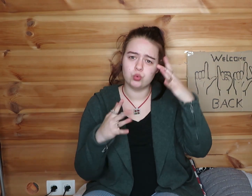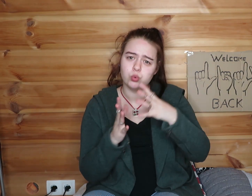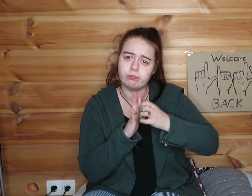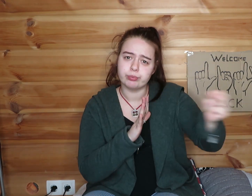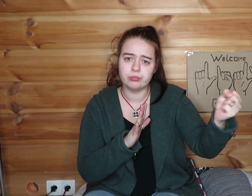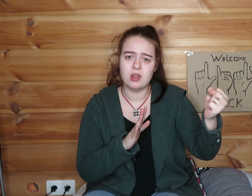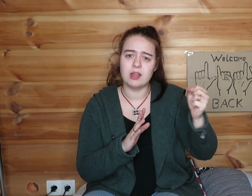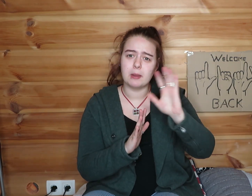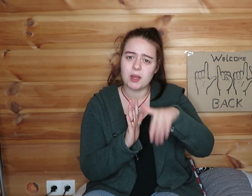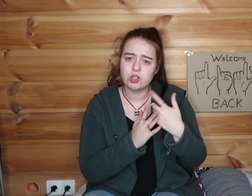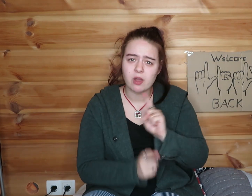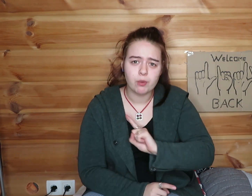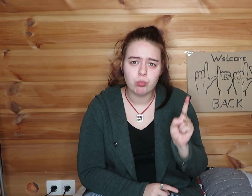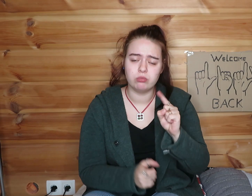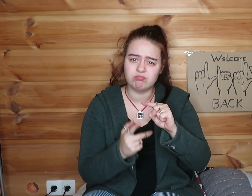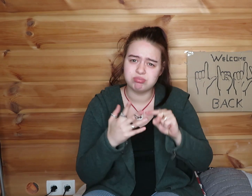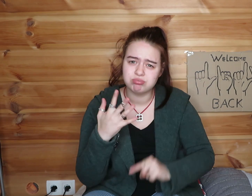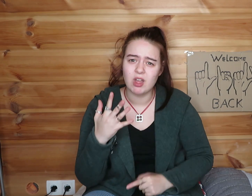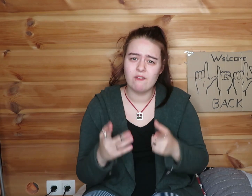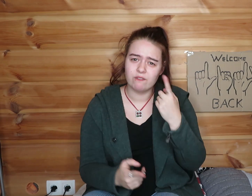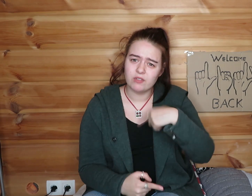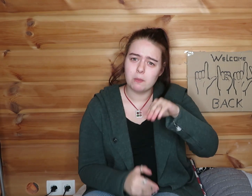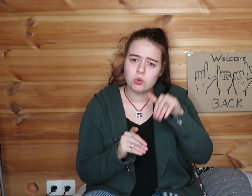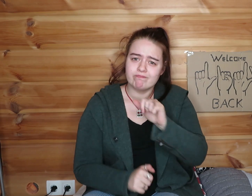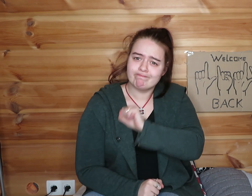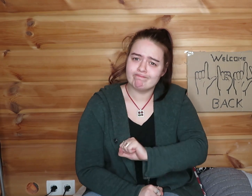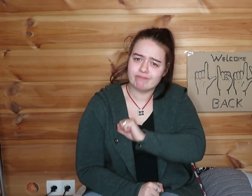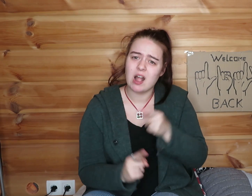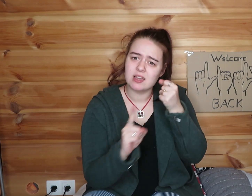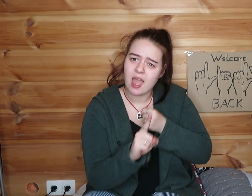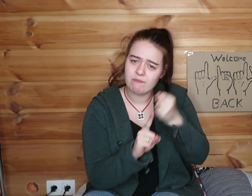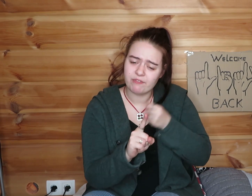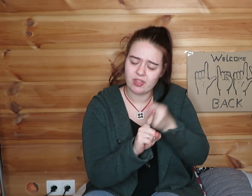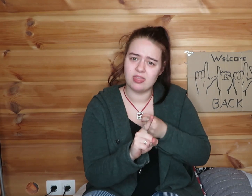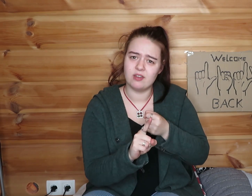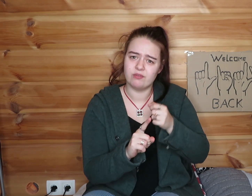Our culture was taken away. Sign Language was banned and many other things... We had to endure and fight.